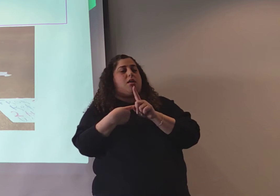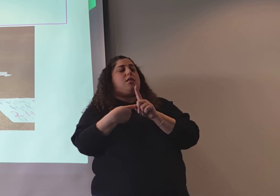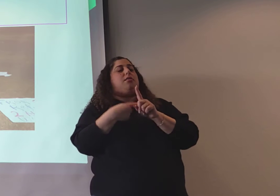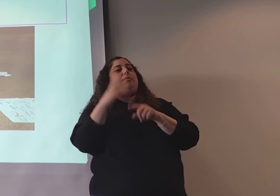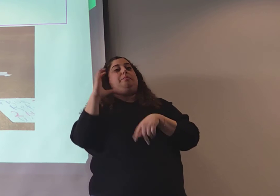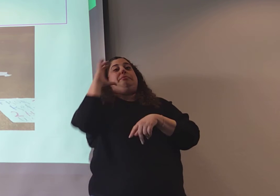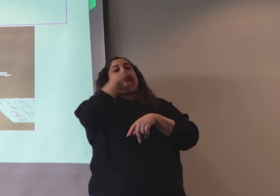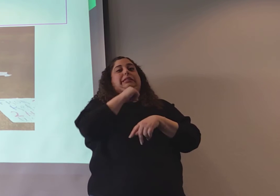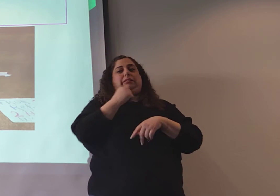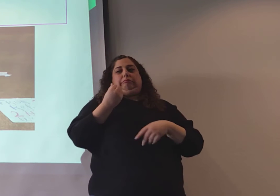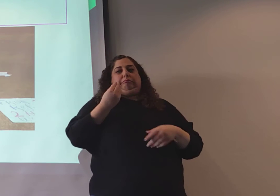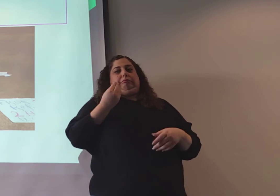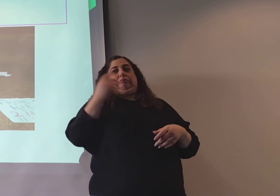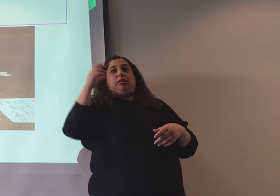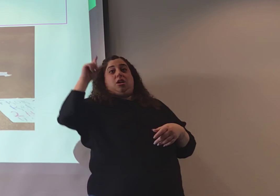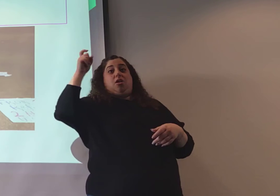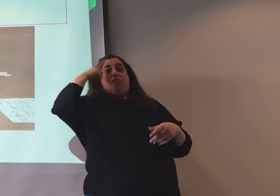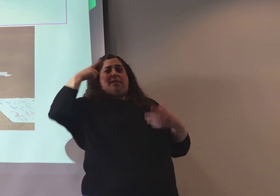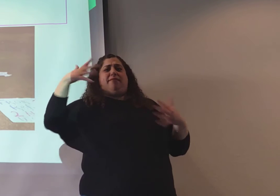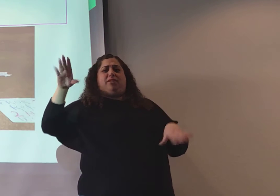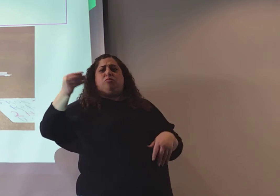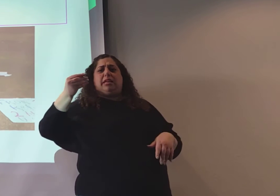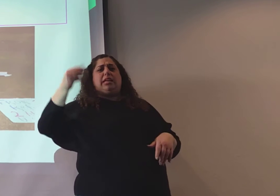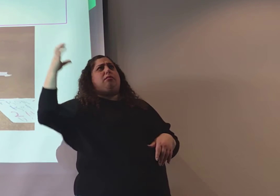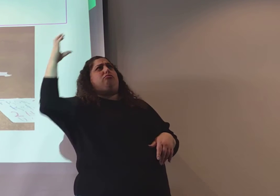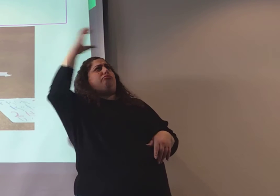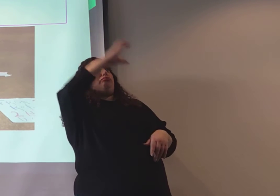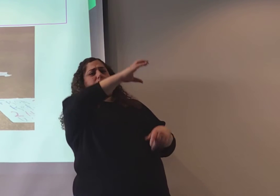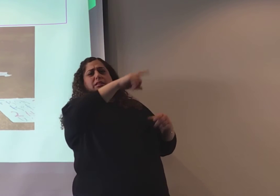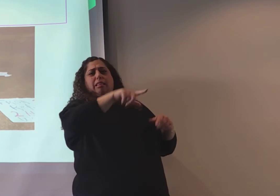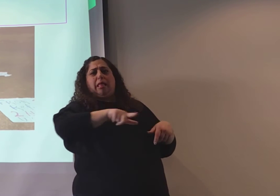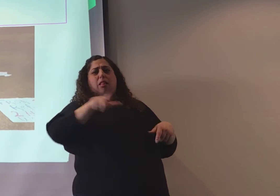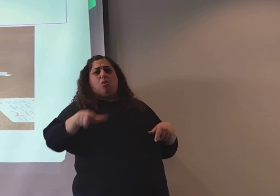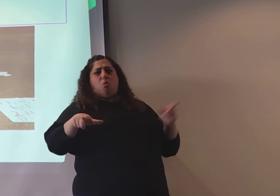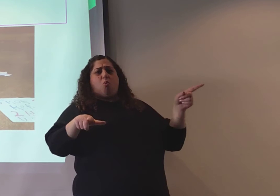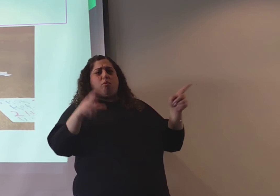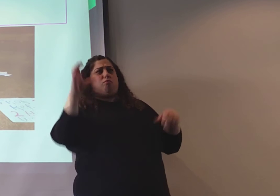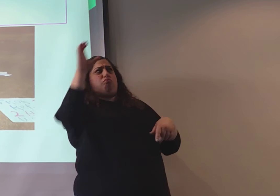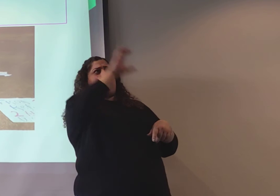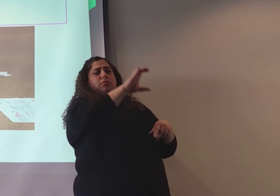Okay. And no rental assistance application was made?